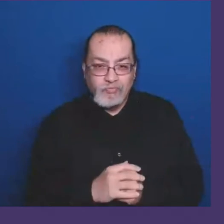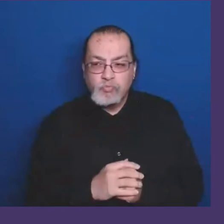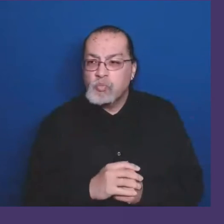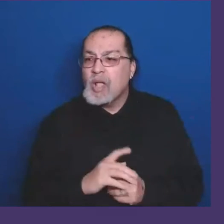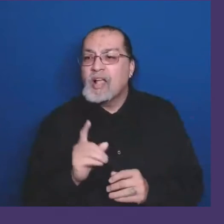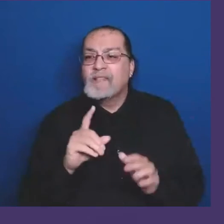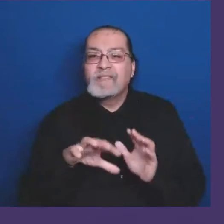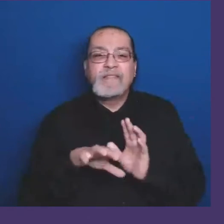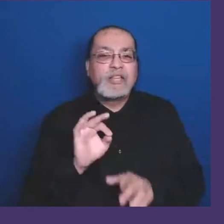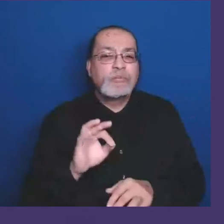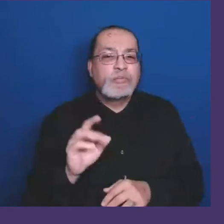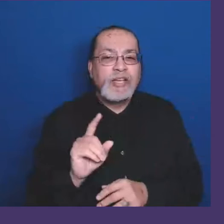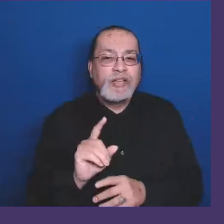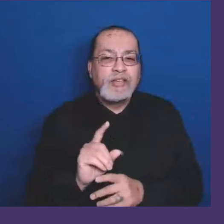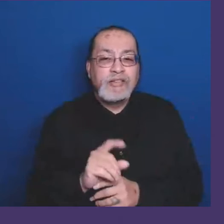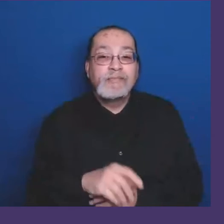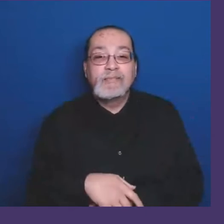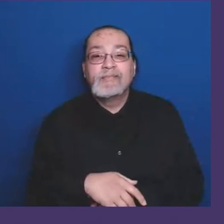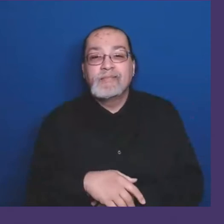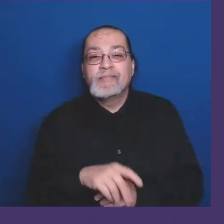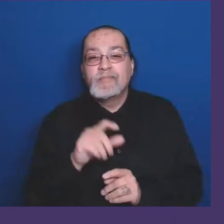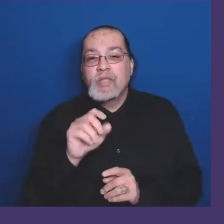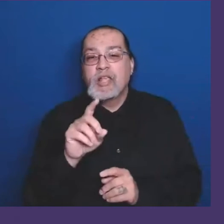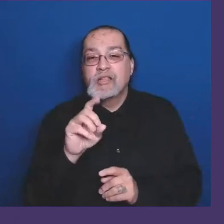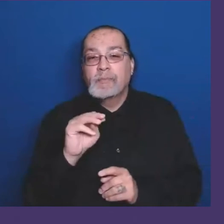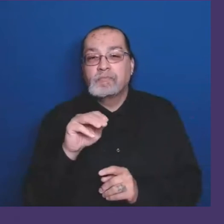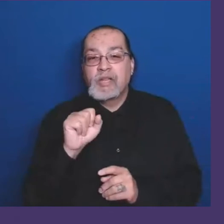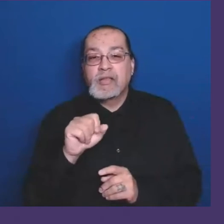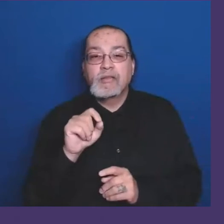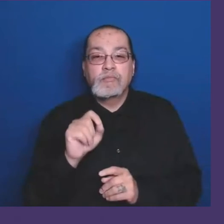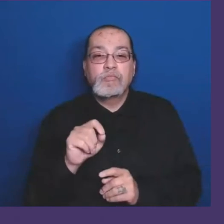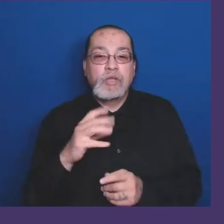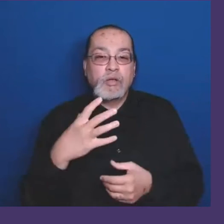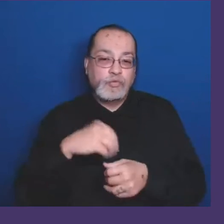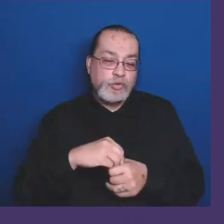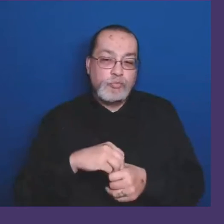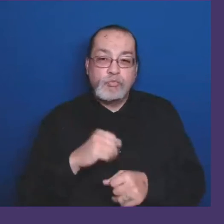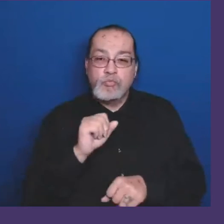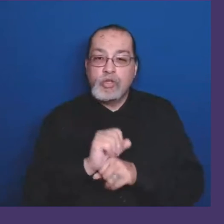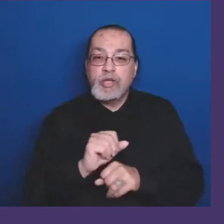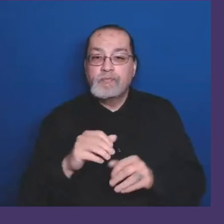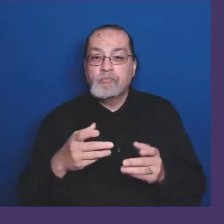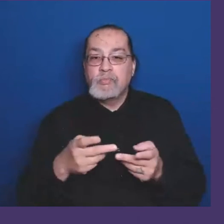aka.ms/InclusiveWorkplaceHandbook. Now, you're going to see a video with